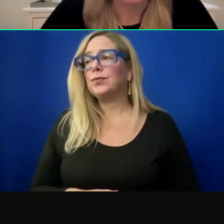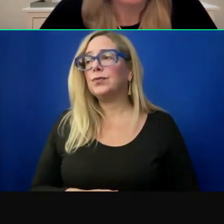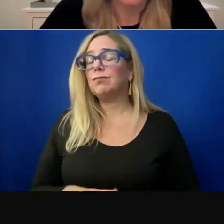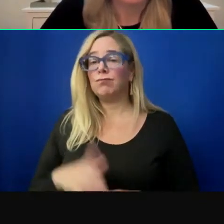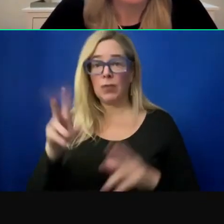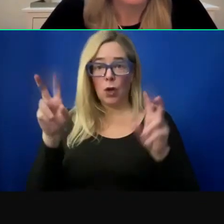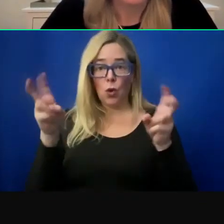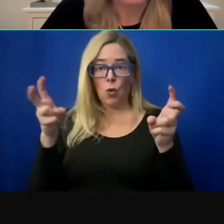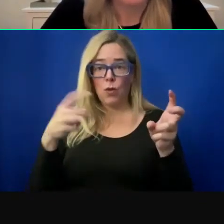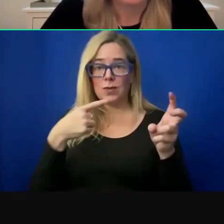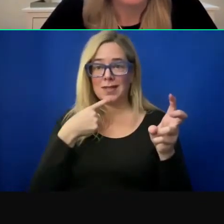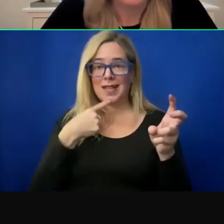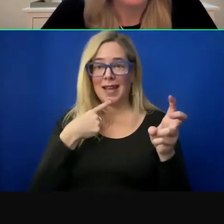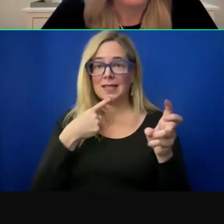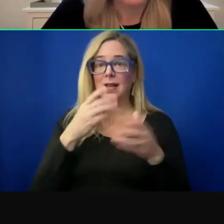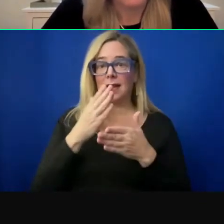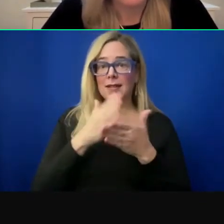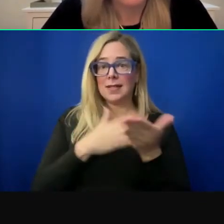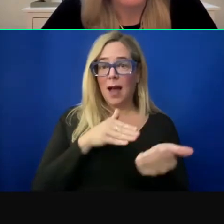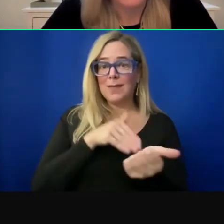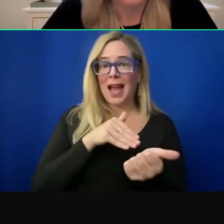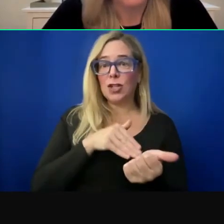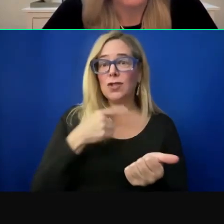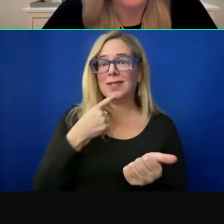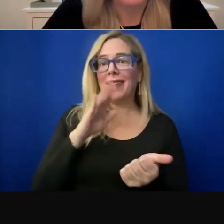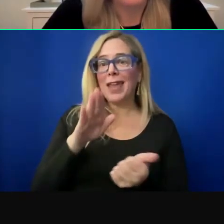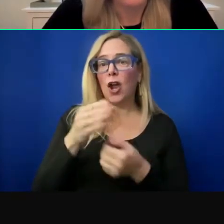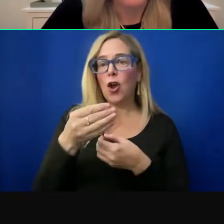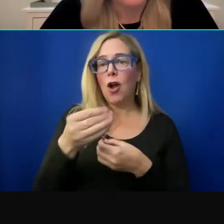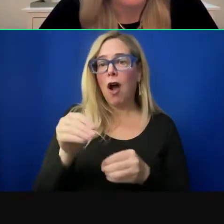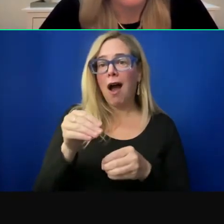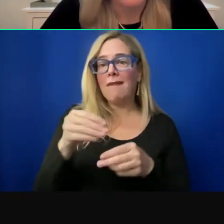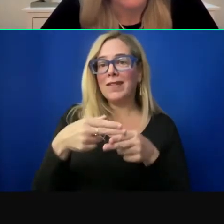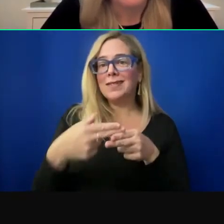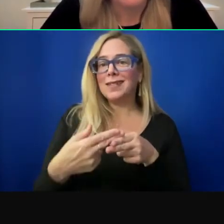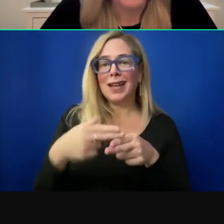some doctors said their office scales could not accommodate wheelchairs. So they told